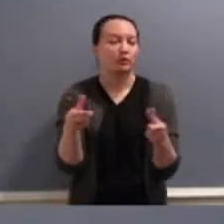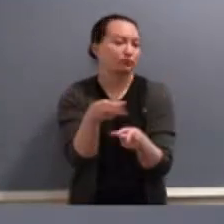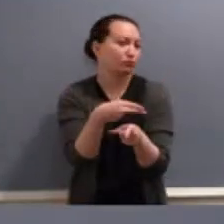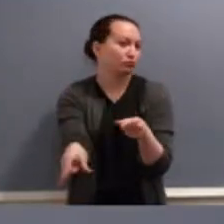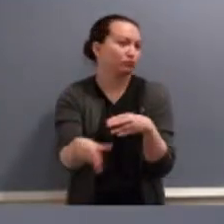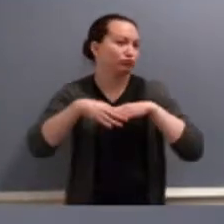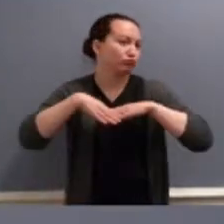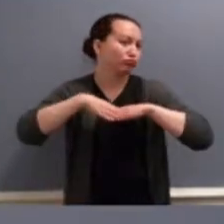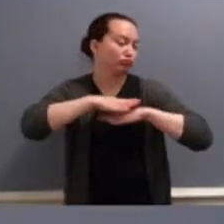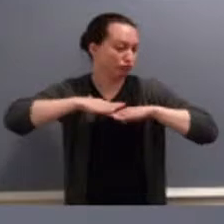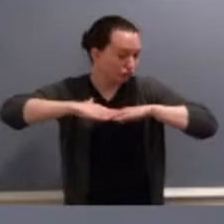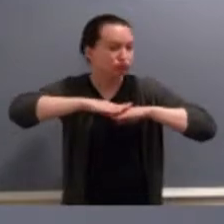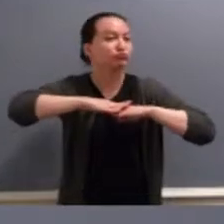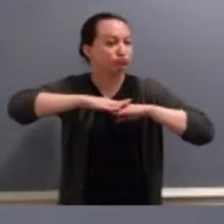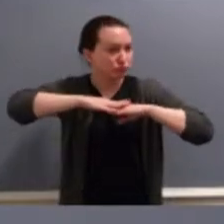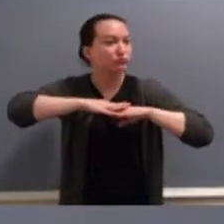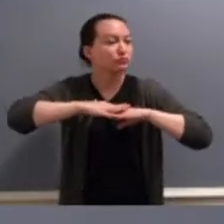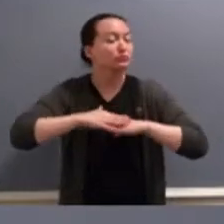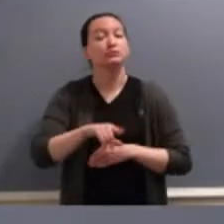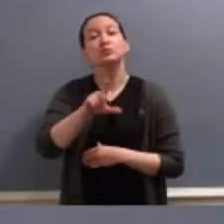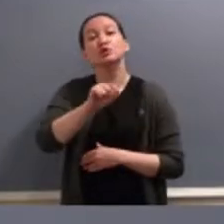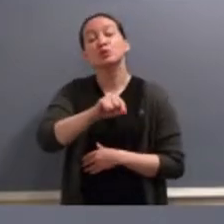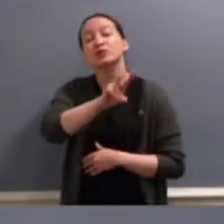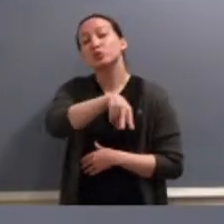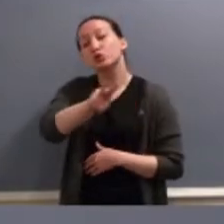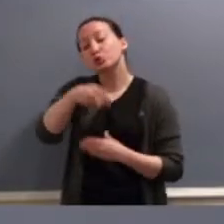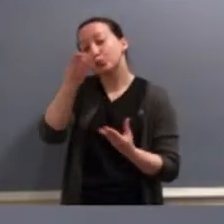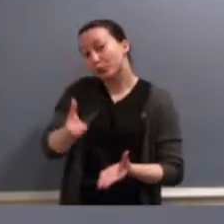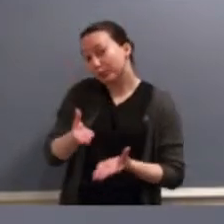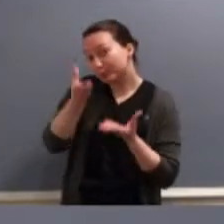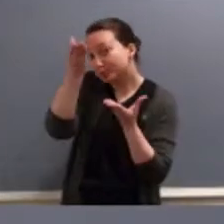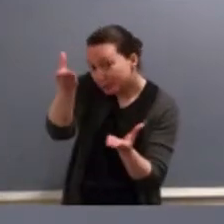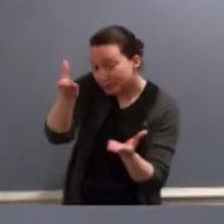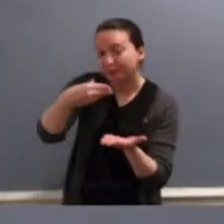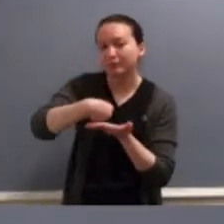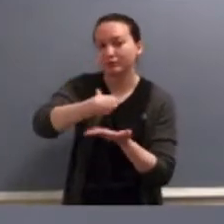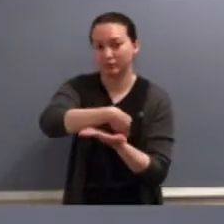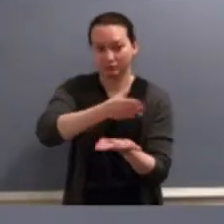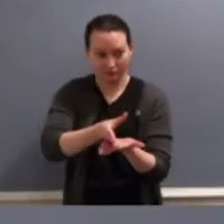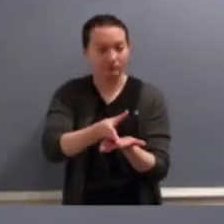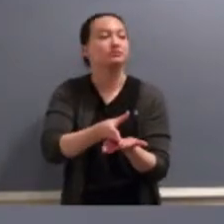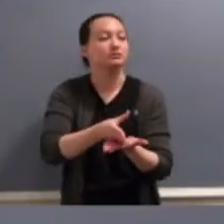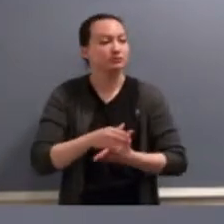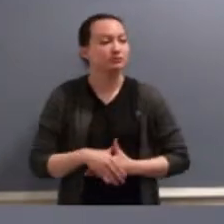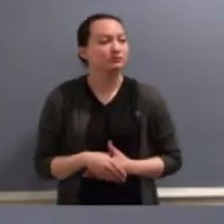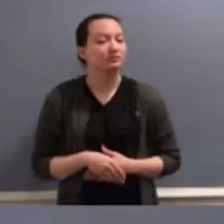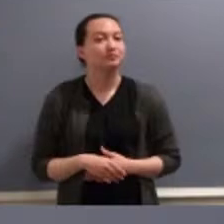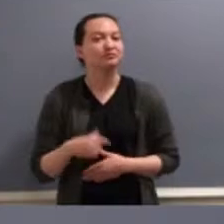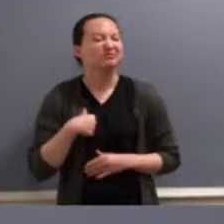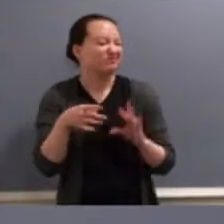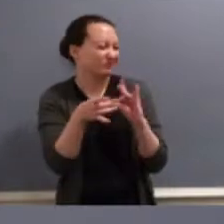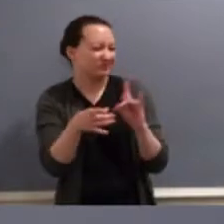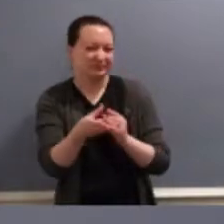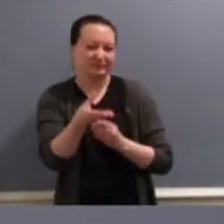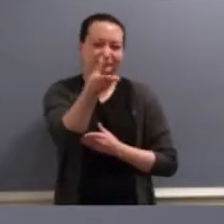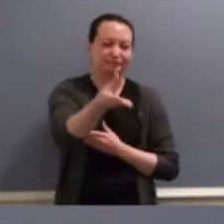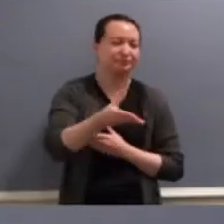of our 2022 recommended budget again as I said Mr Bruggen is going to be helping me with some of